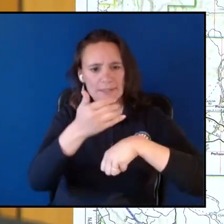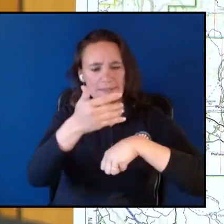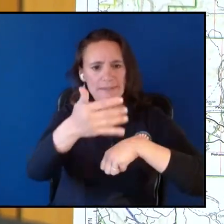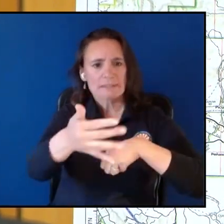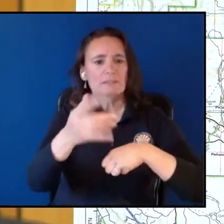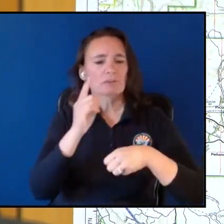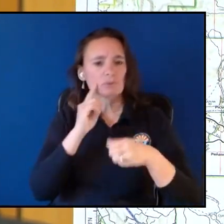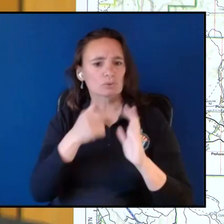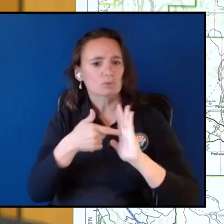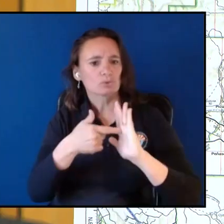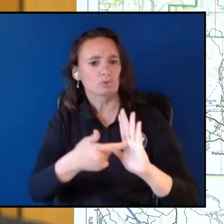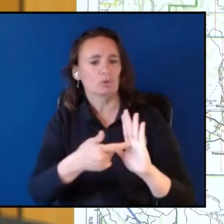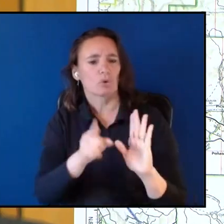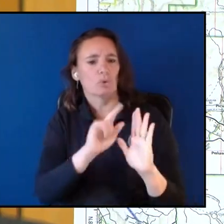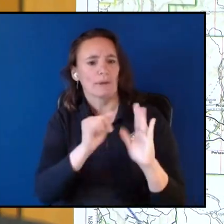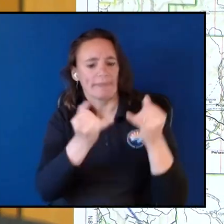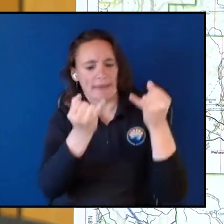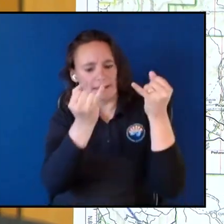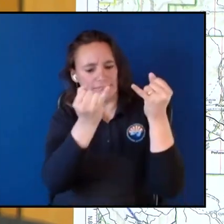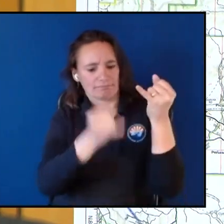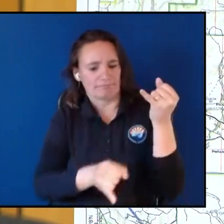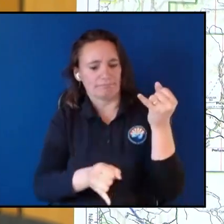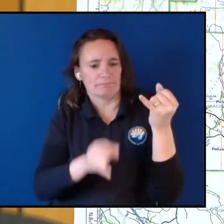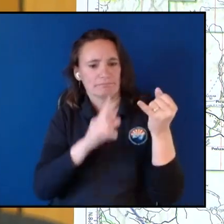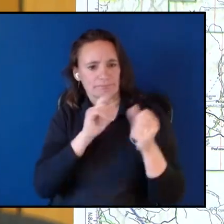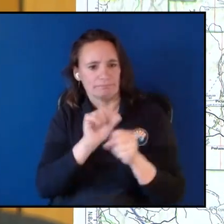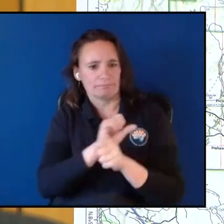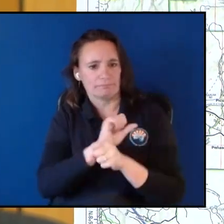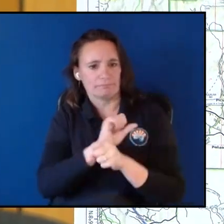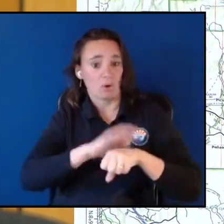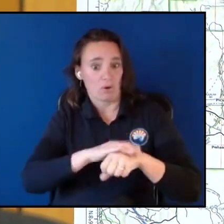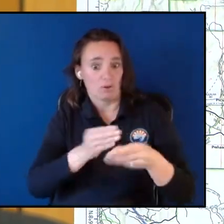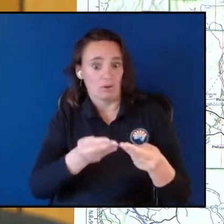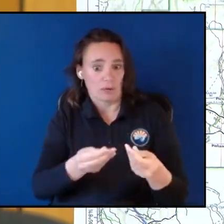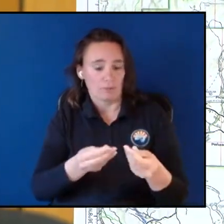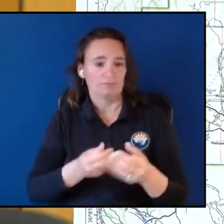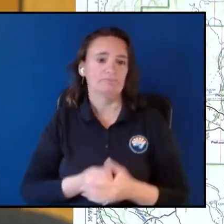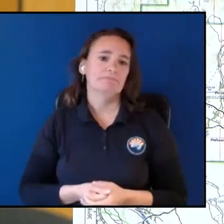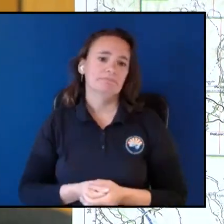line is is truly on the ground. Dozers. I think we had 12 dozers